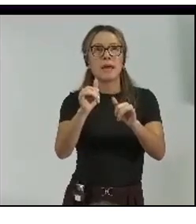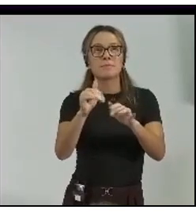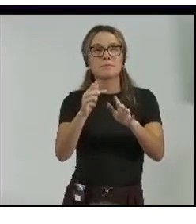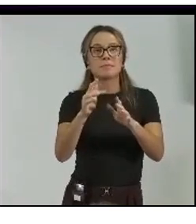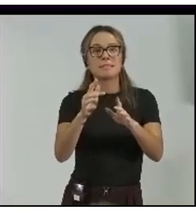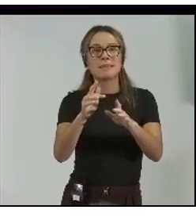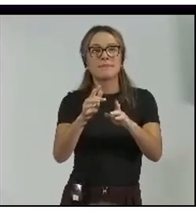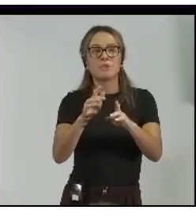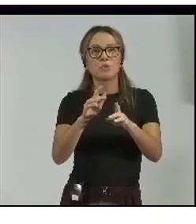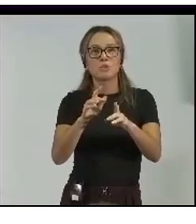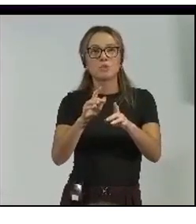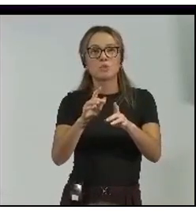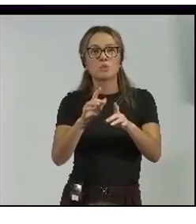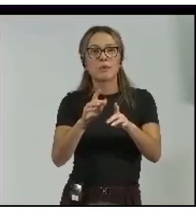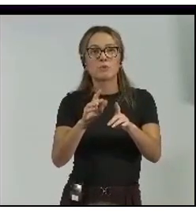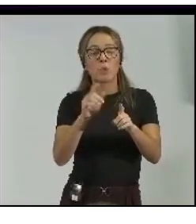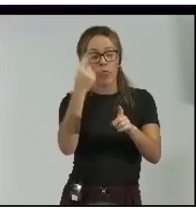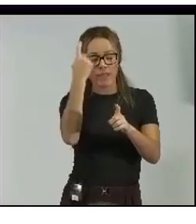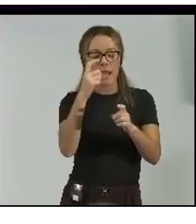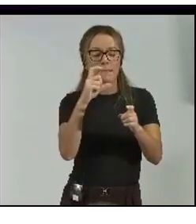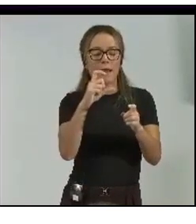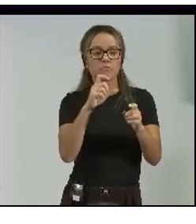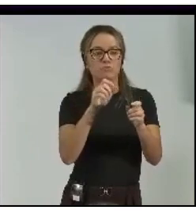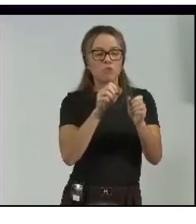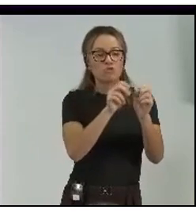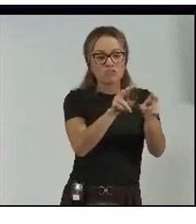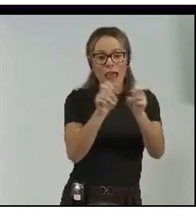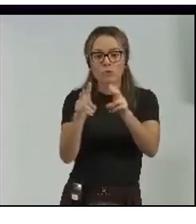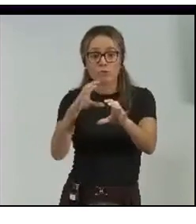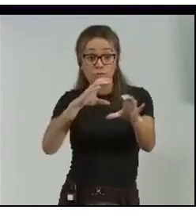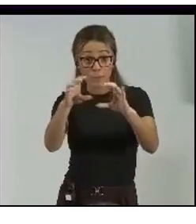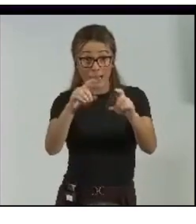but then working backwards from them is really important because there may be